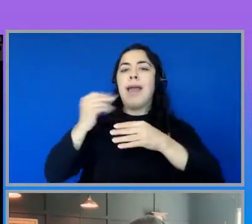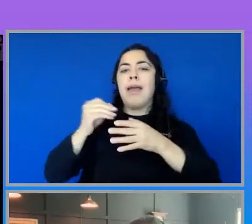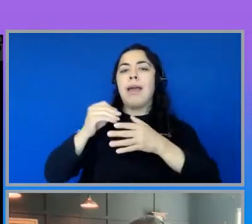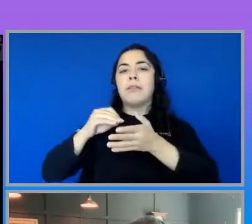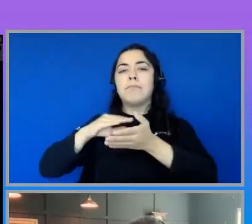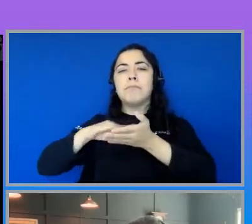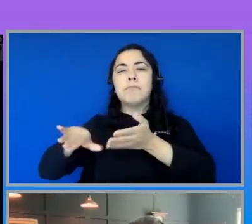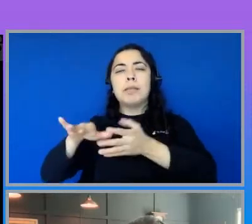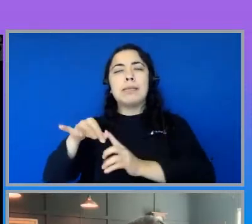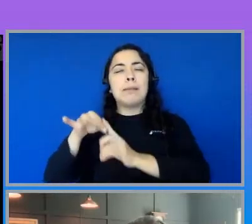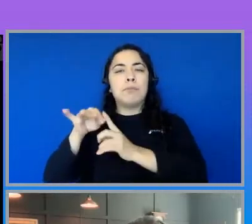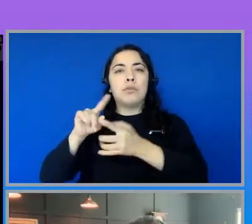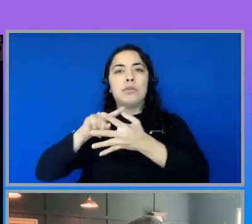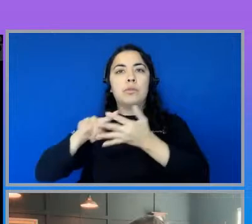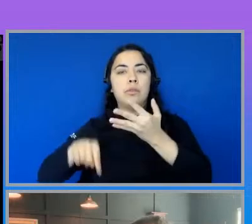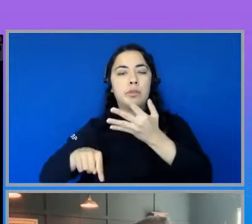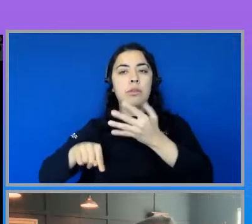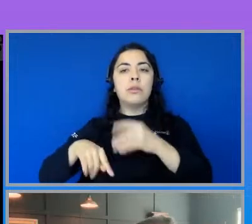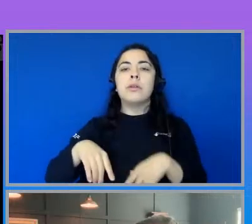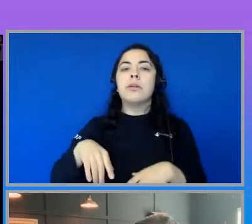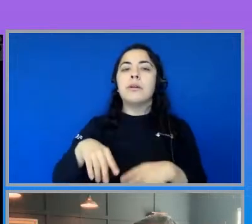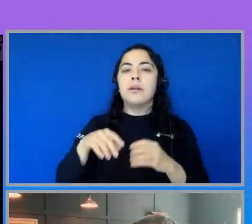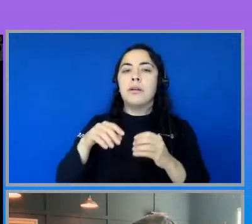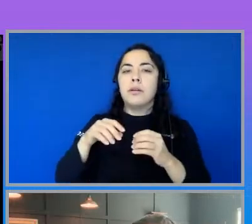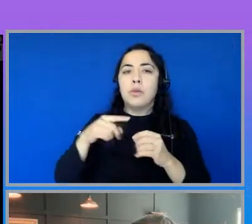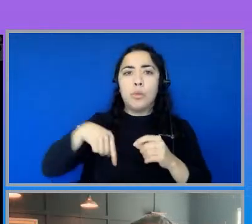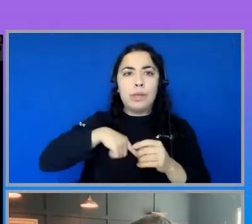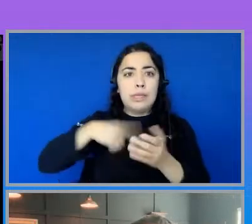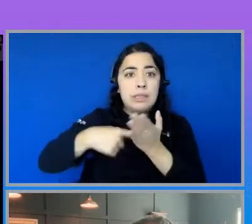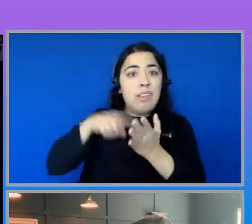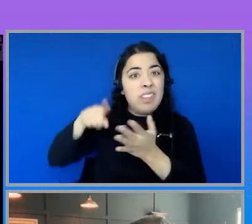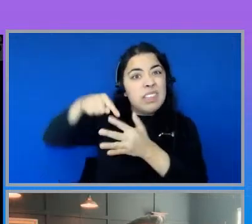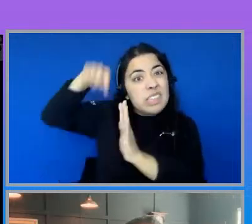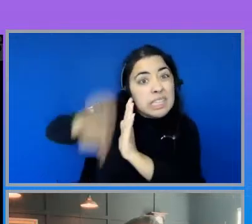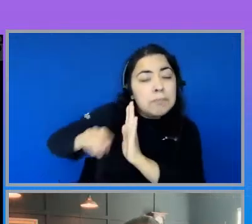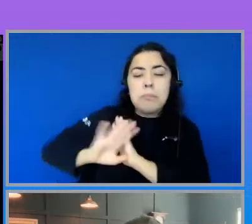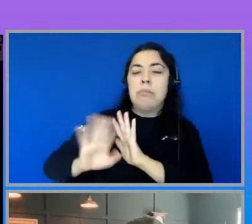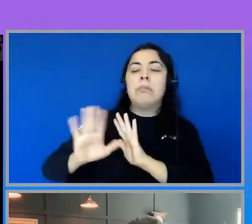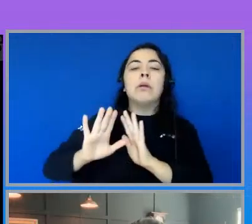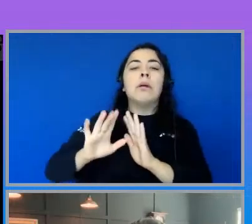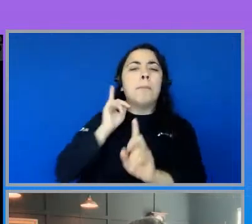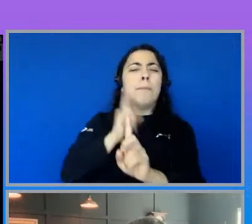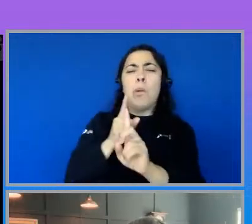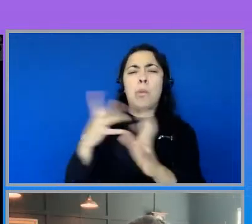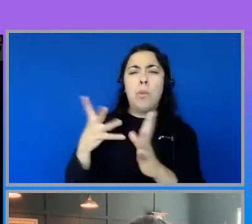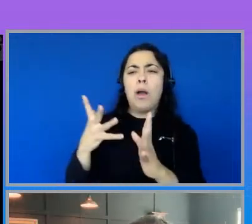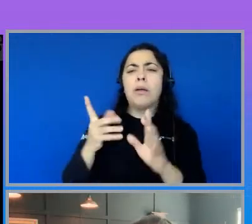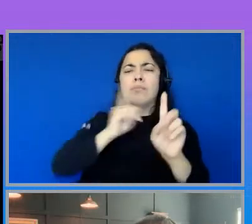We're not digging too deep into this as well. The takeaway here should be, as you can see, there are many, many decisions to